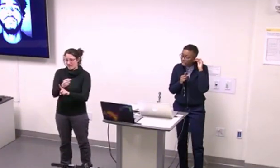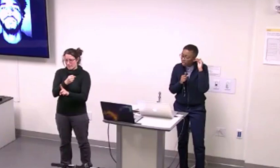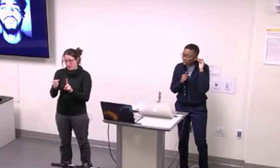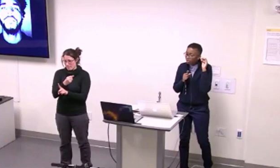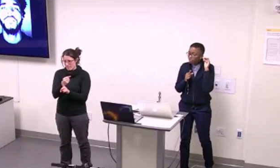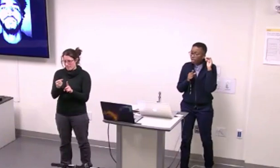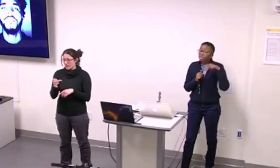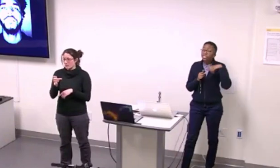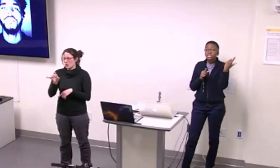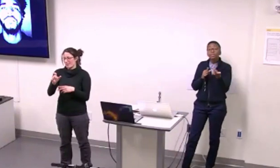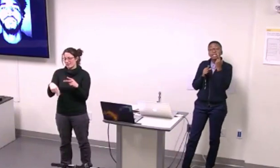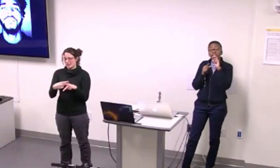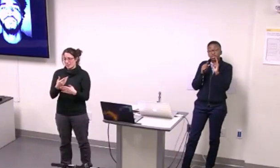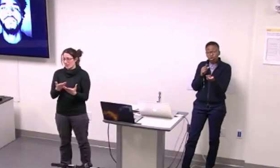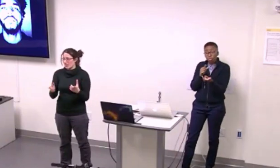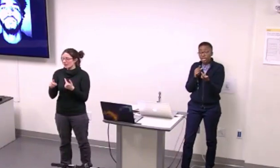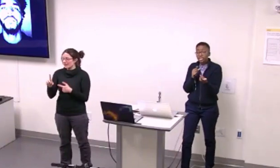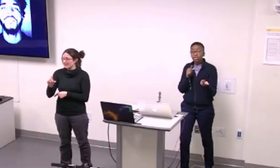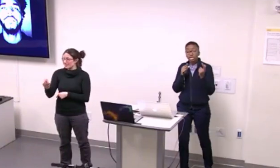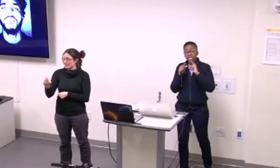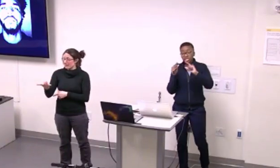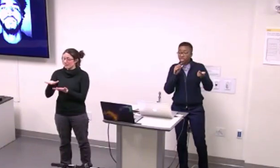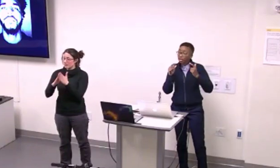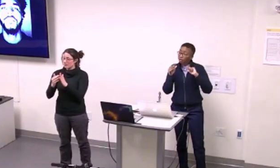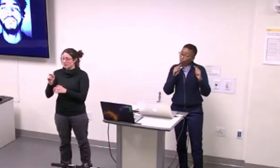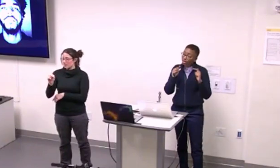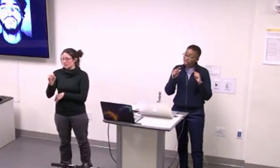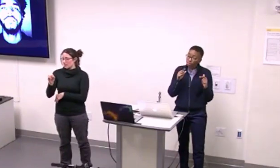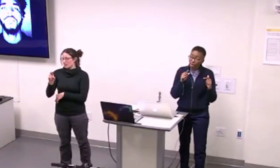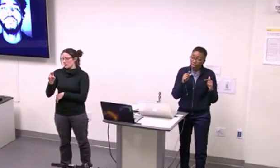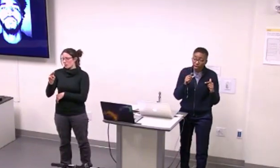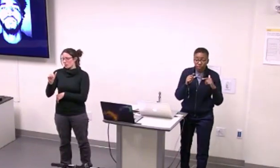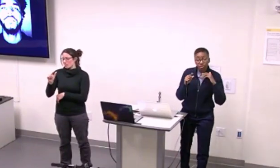And then disability is normalized. So Dustin and I are writing about how we're black folks.